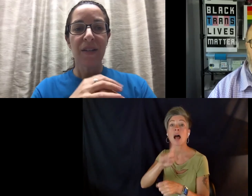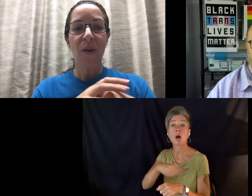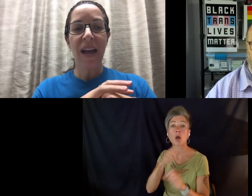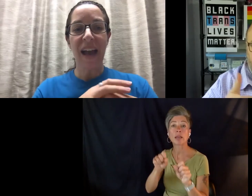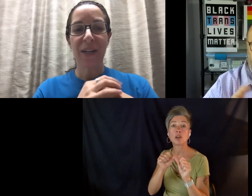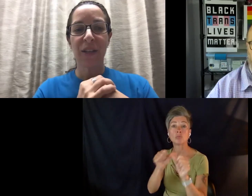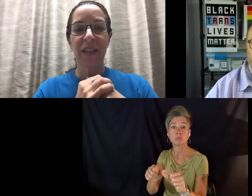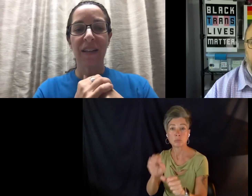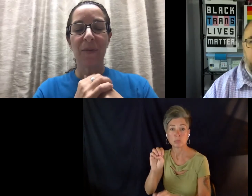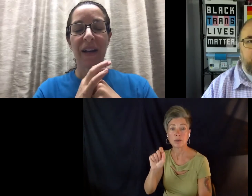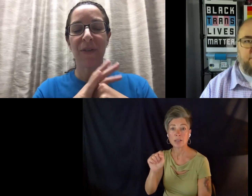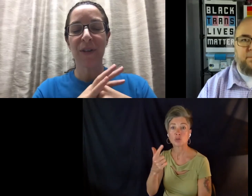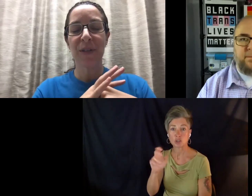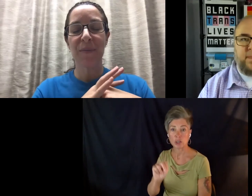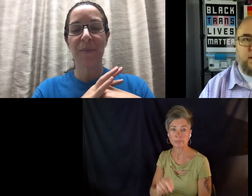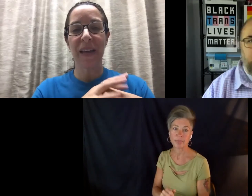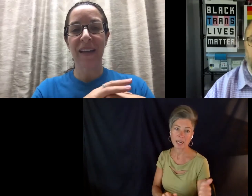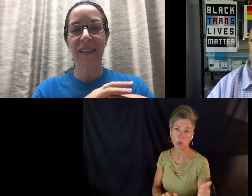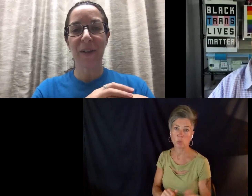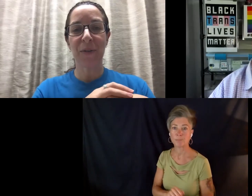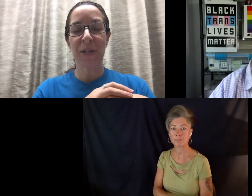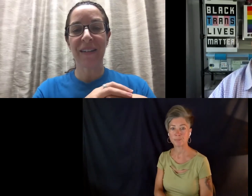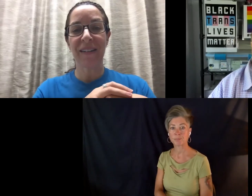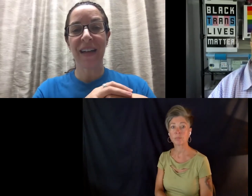So I actually, when I first began in the Inclusion Clinic,